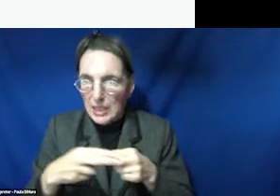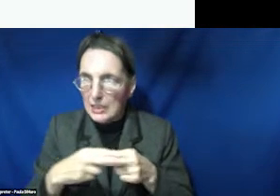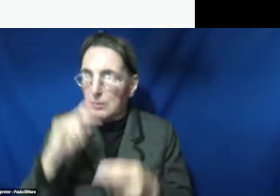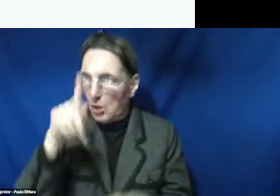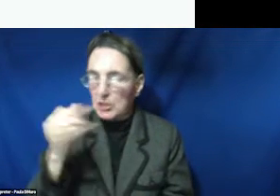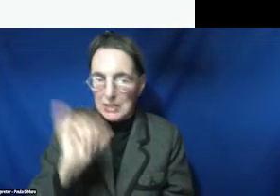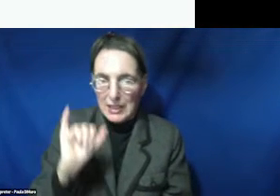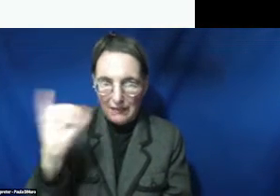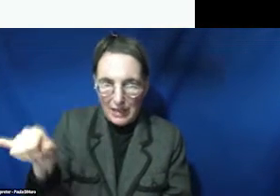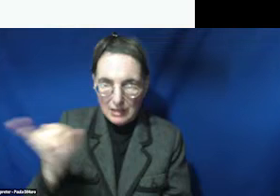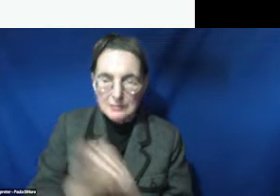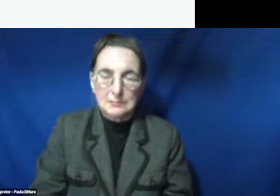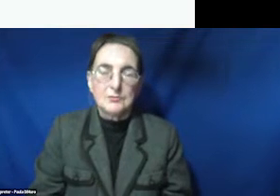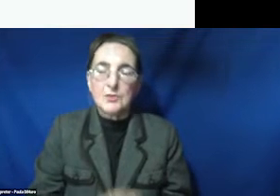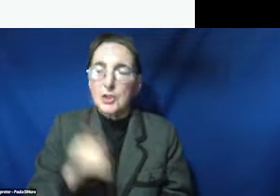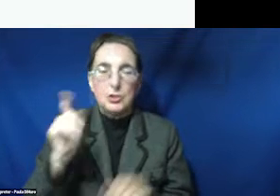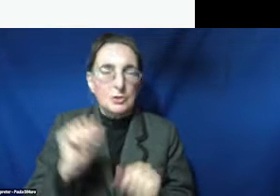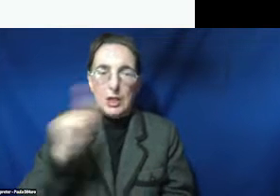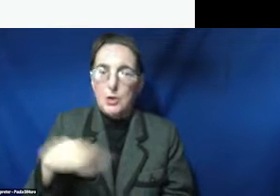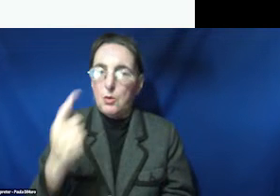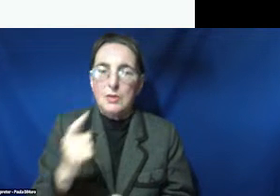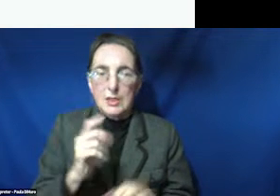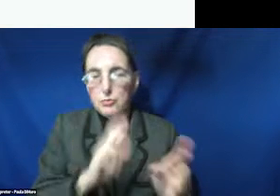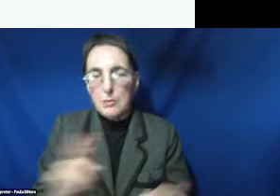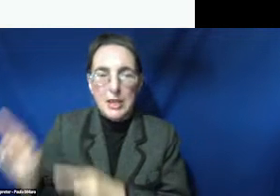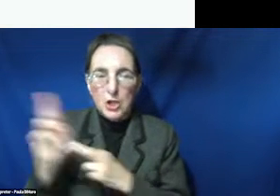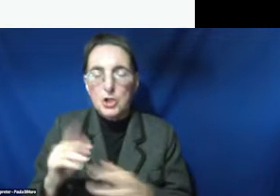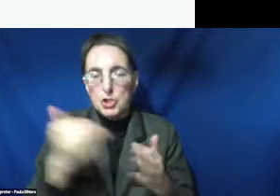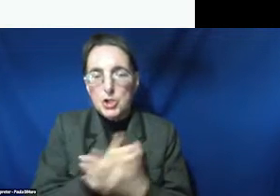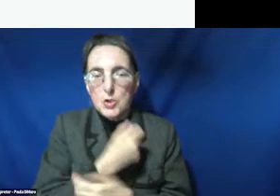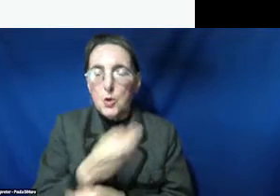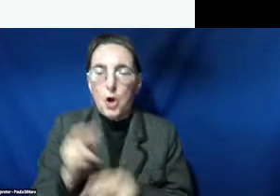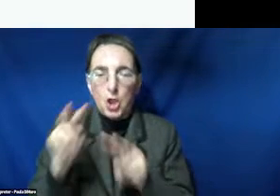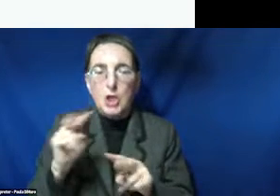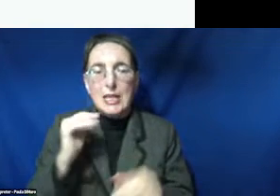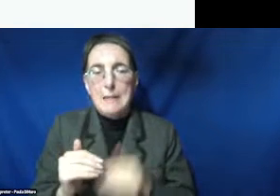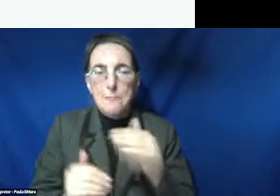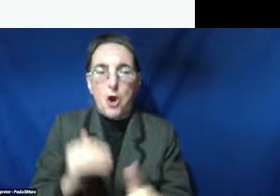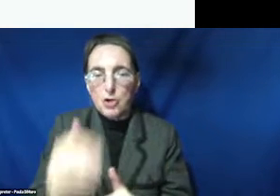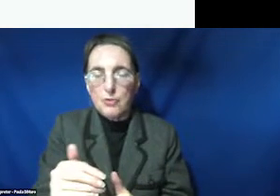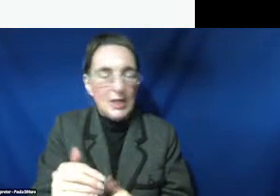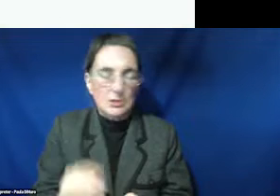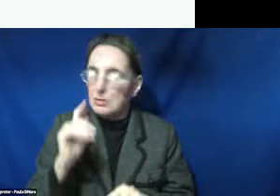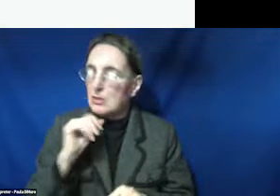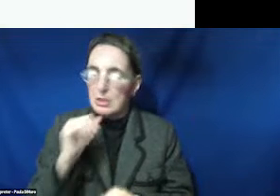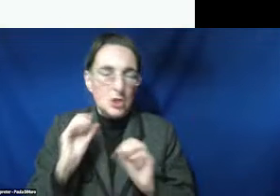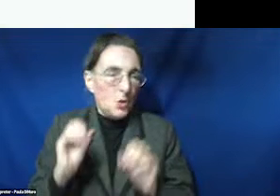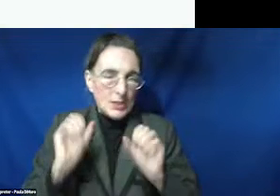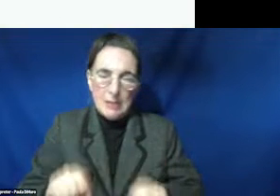So you can only prepare new or look at in progress. There's not a capability right now to view submitted proposals.